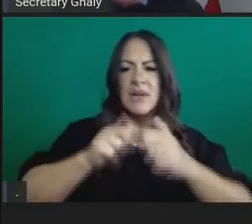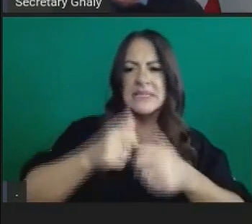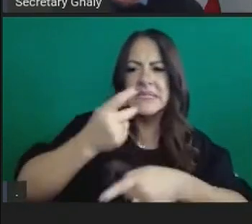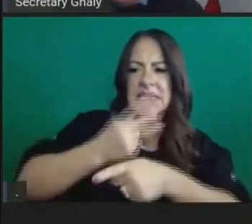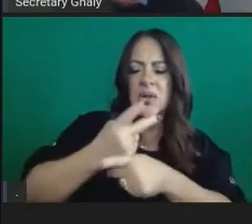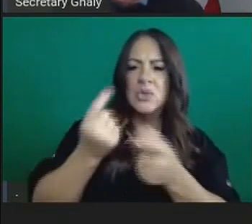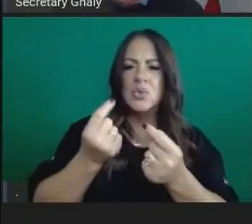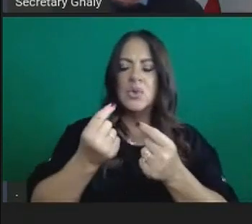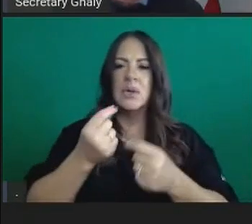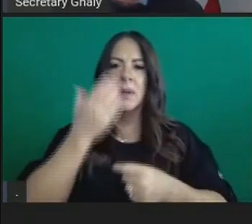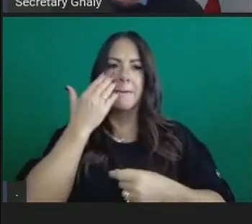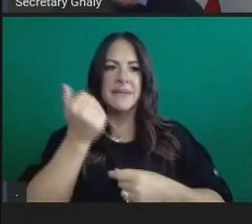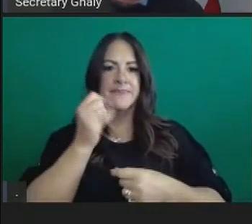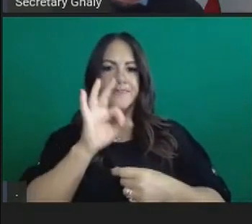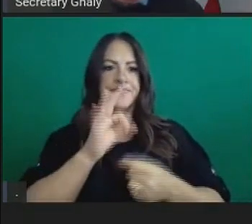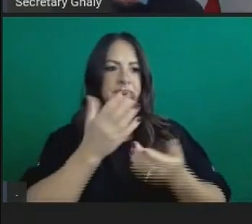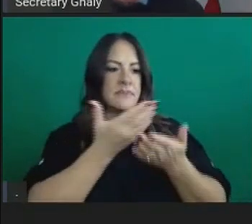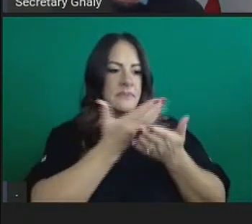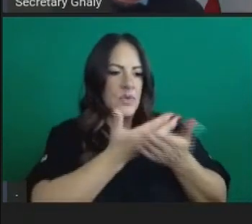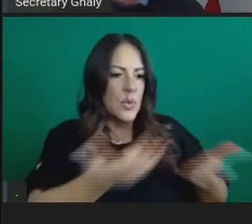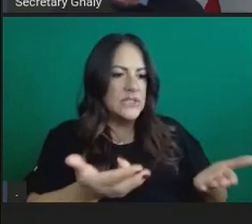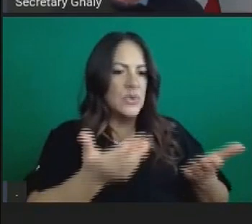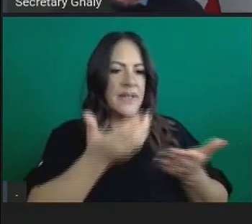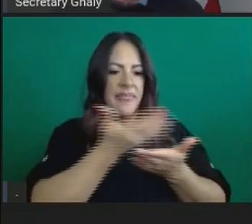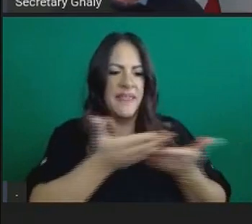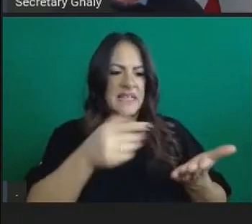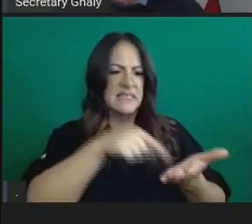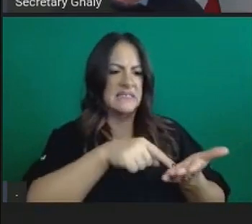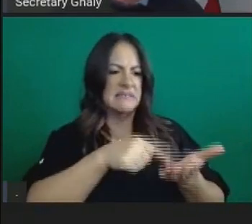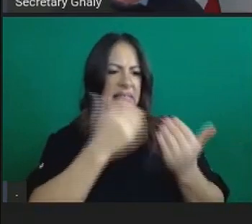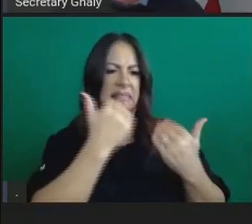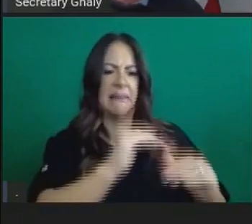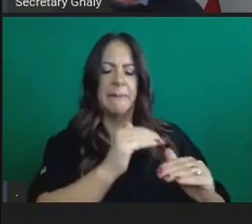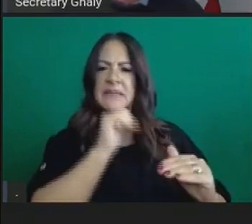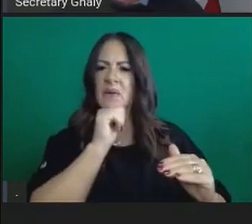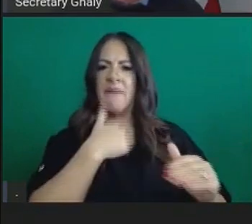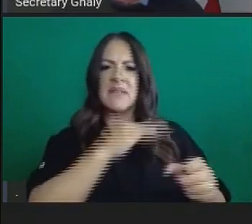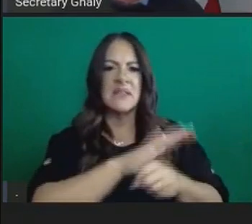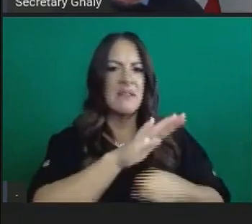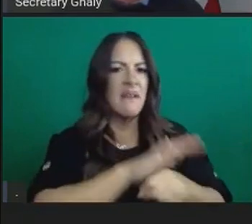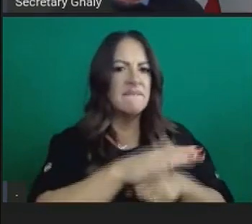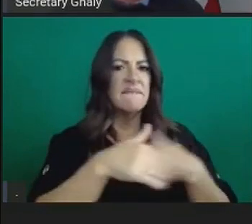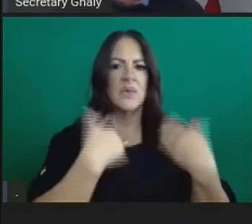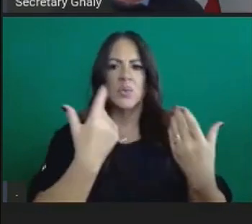NEXT SLIDE PLEASE. HOSPITALS AND CRISIS CARE AS THESE RESOURCES BECOME MORE